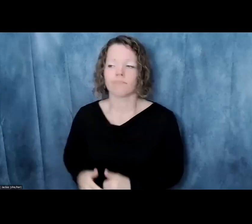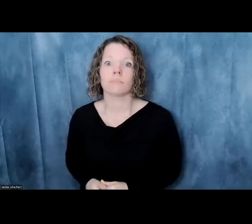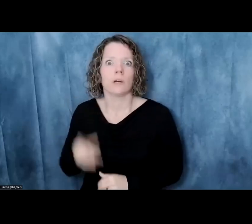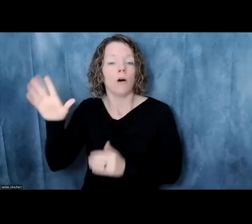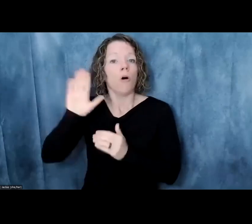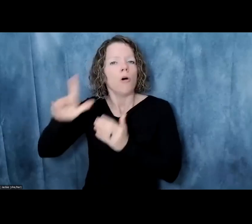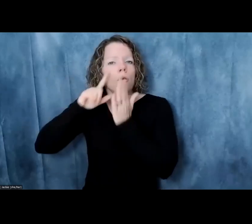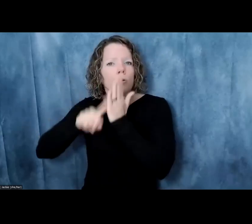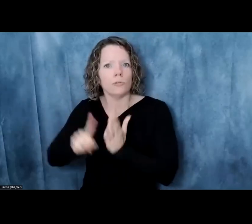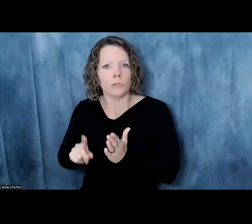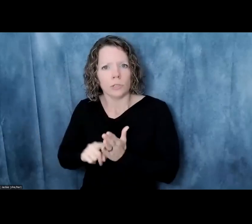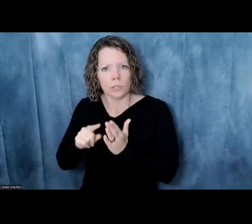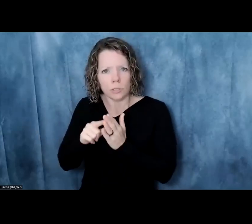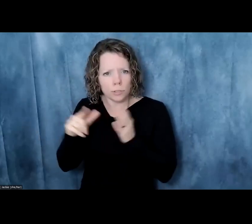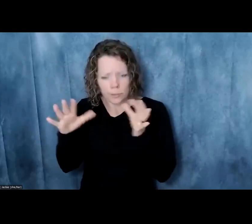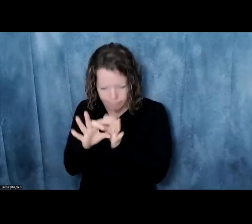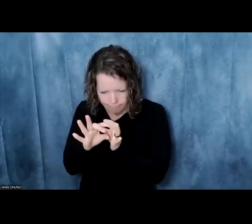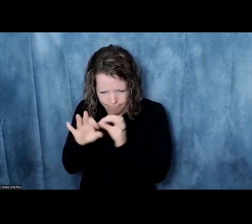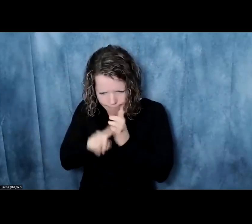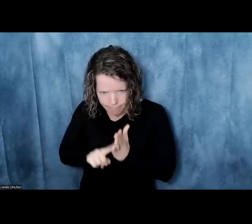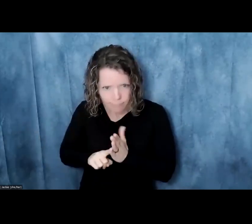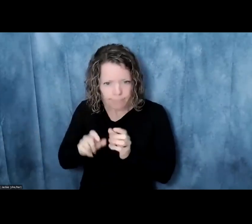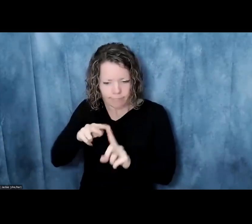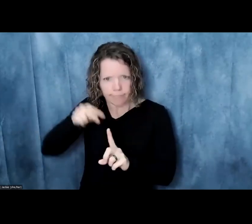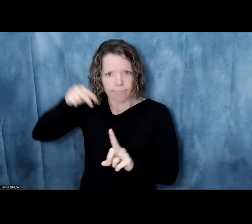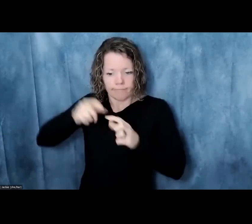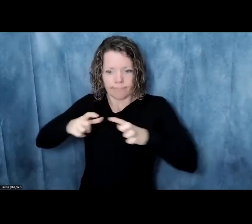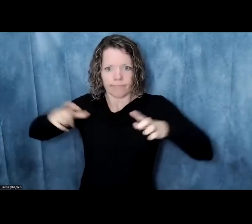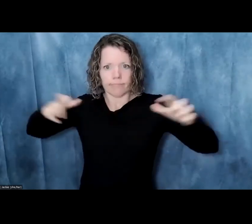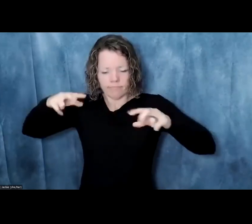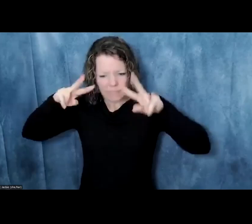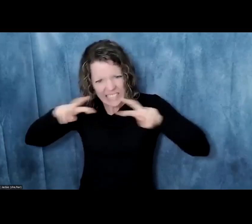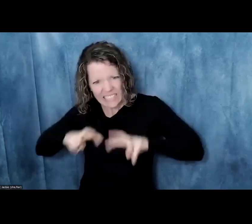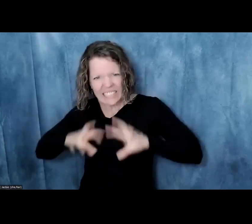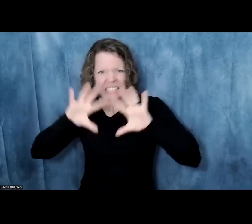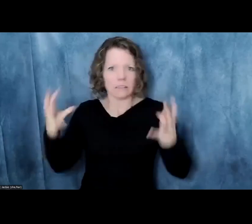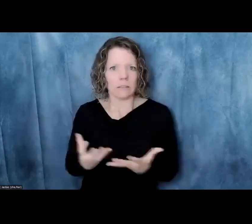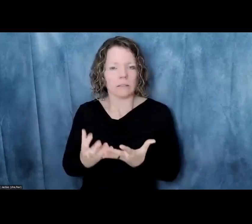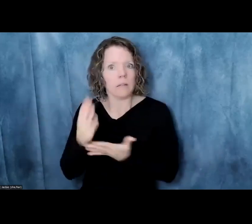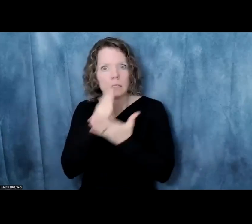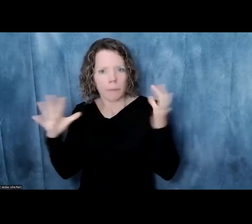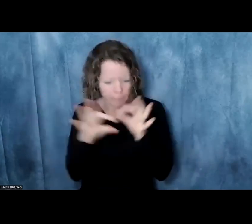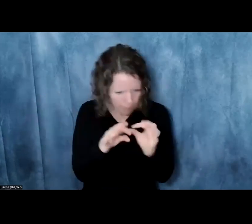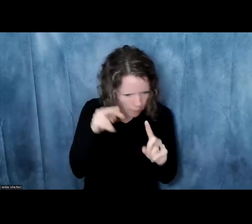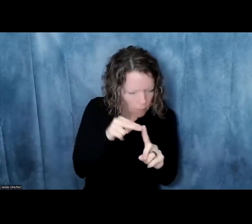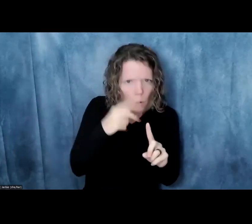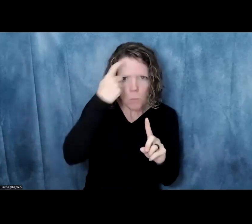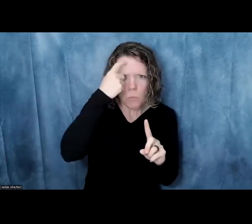analysis: some work focusing on understanding brain mechanisms underlying addiction as well